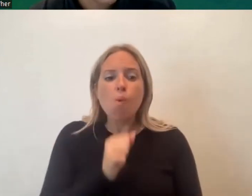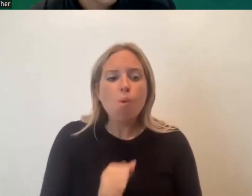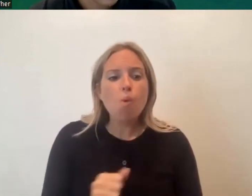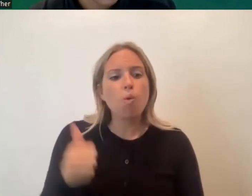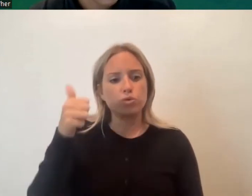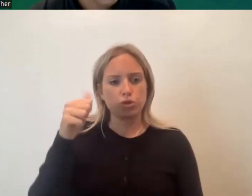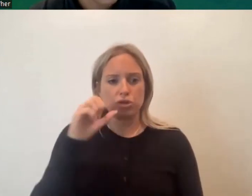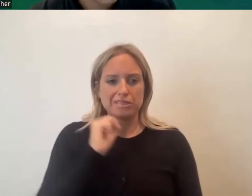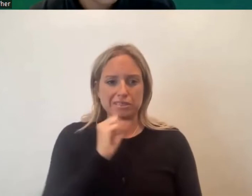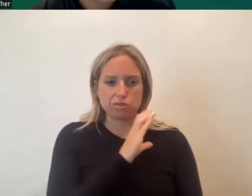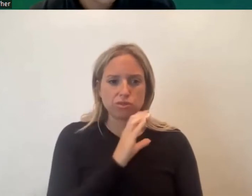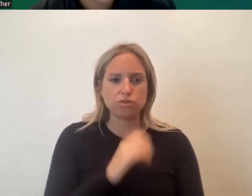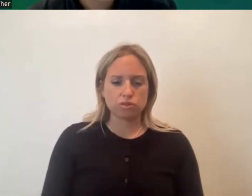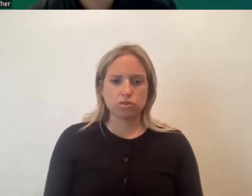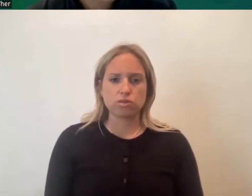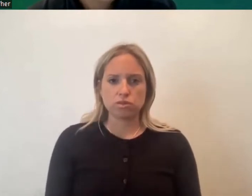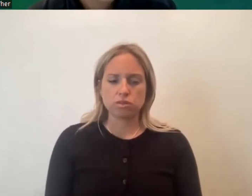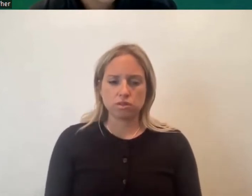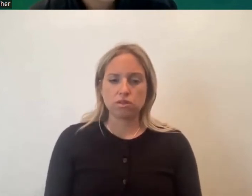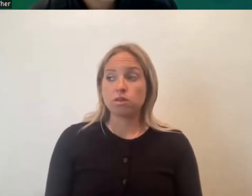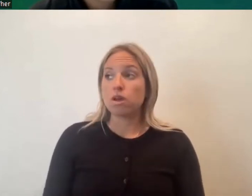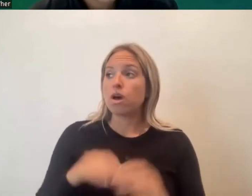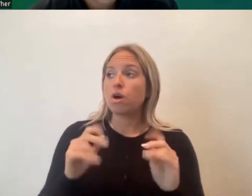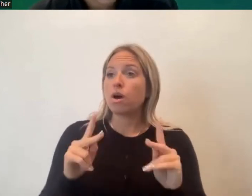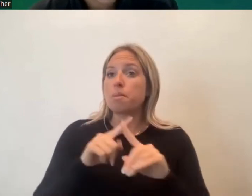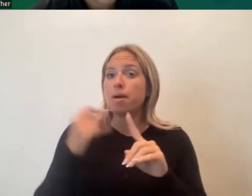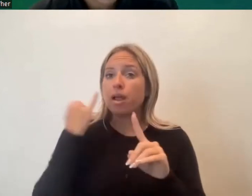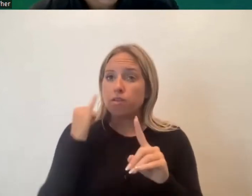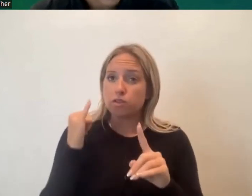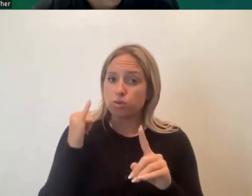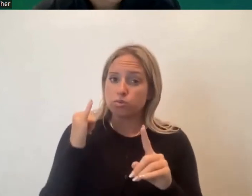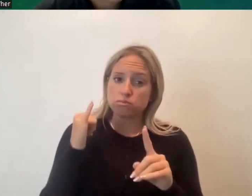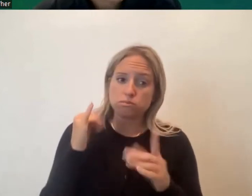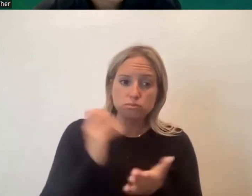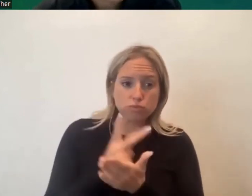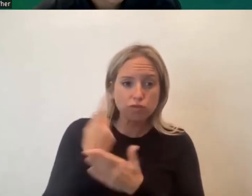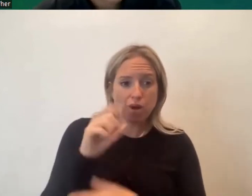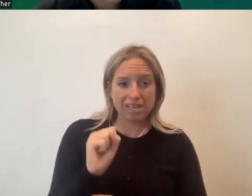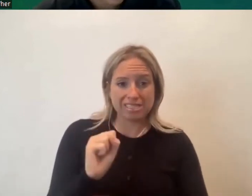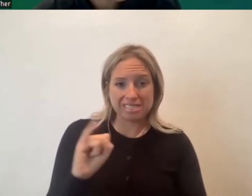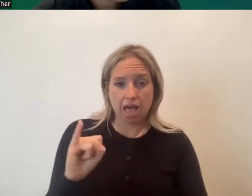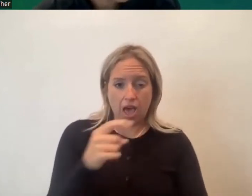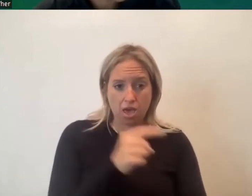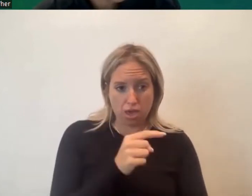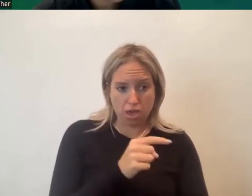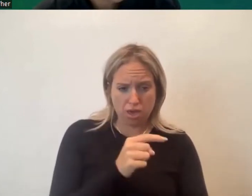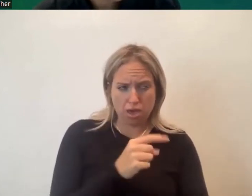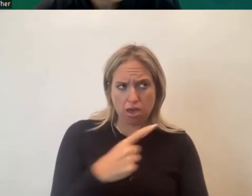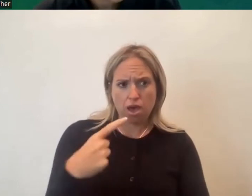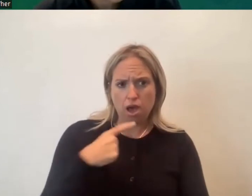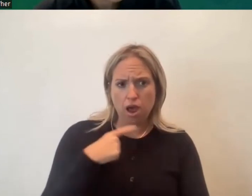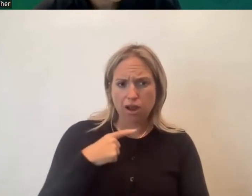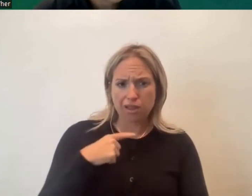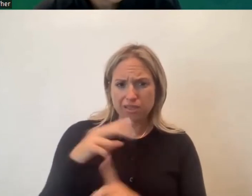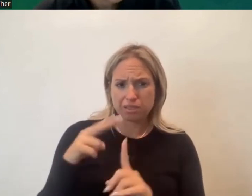Tadra: But if you qualify for SSI, that auto automatically means you qualify for Medicaid in North Carolina?